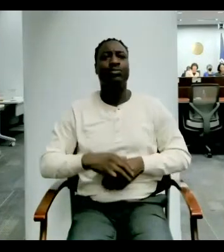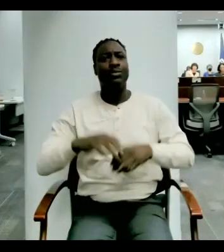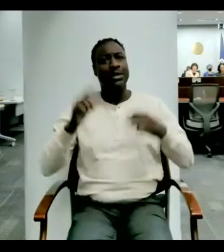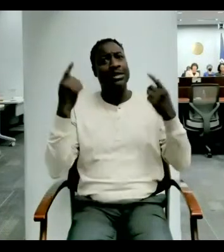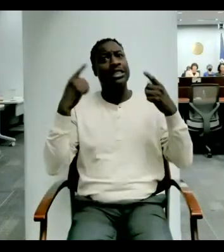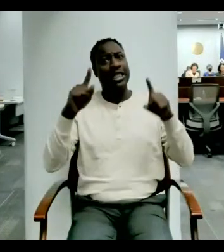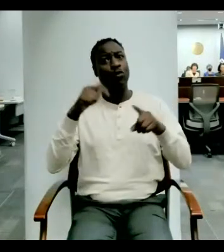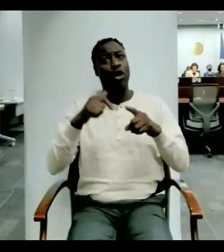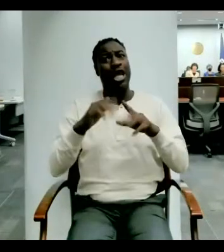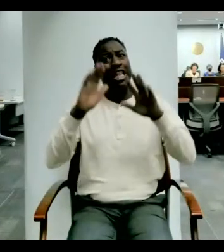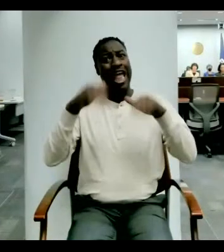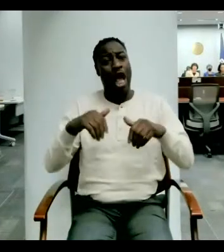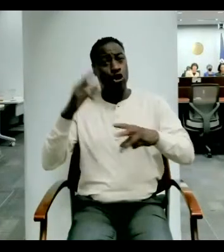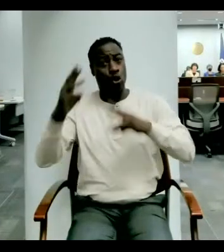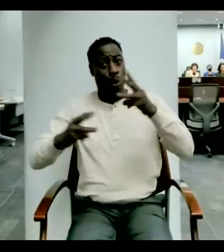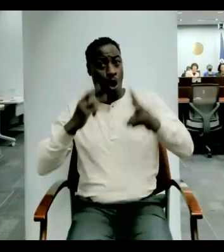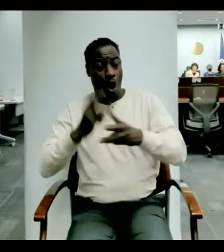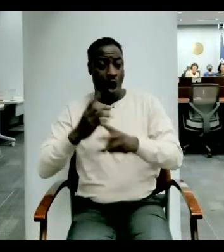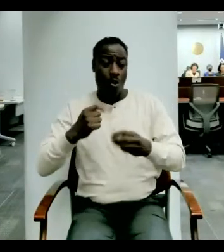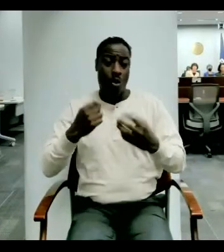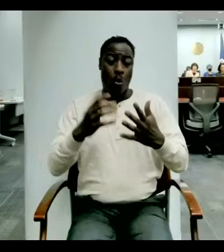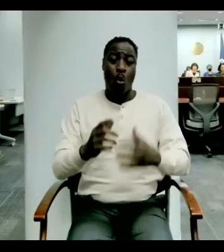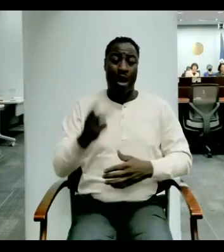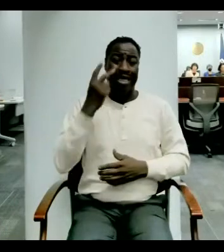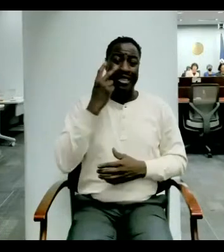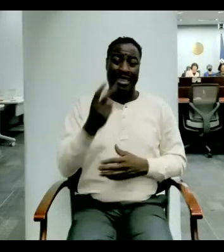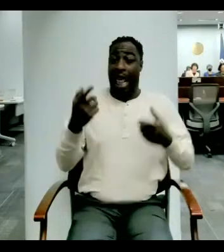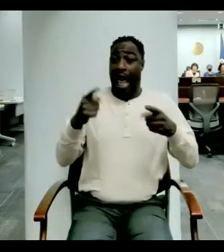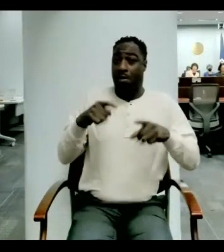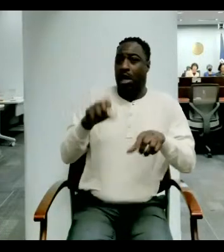housing context and we want to see it rejuvenated in the employment context.